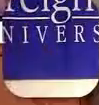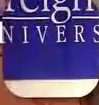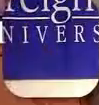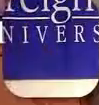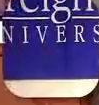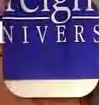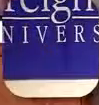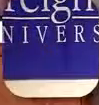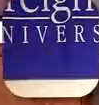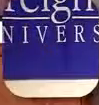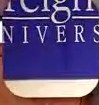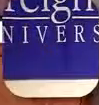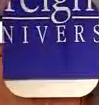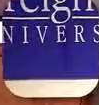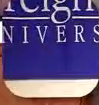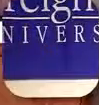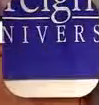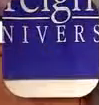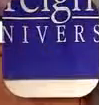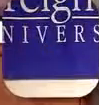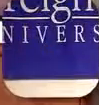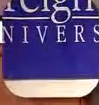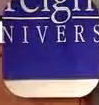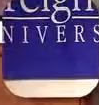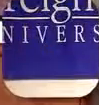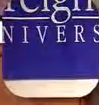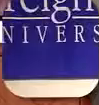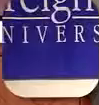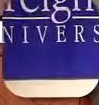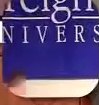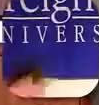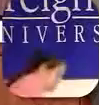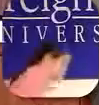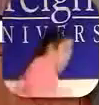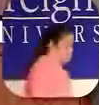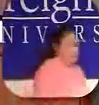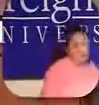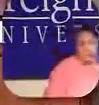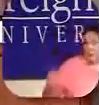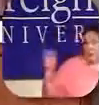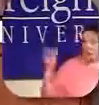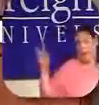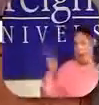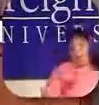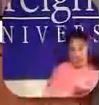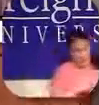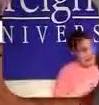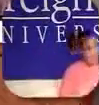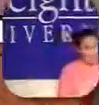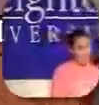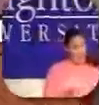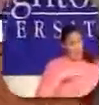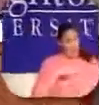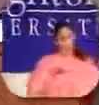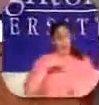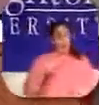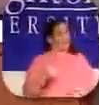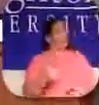What this means is that--We had this conversation the other day